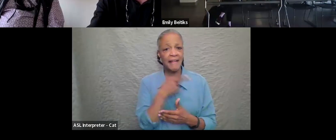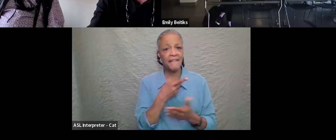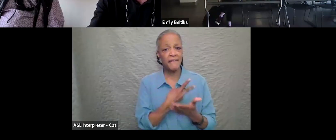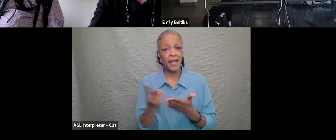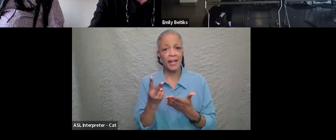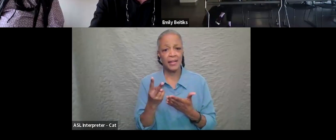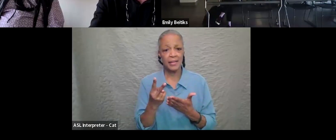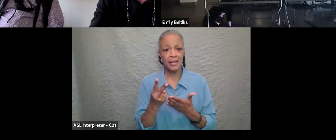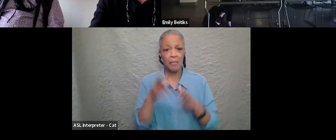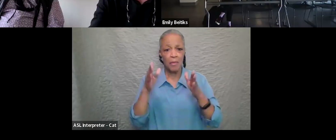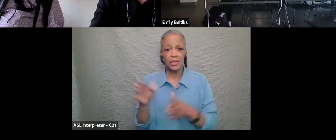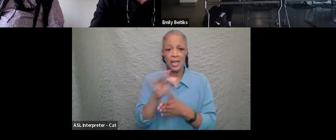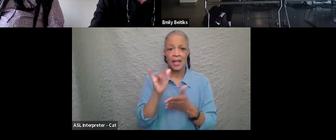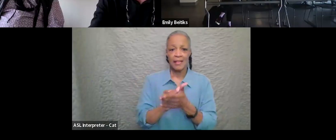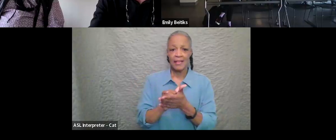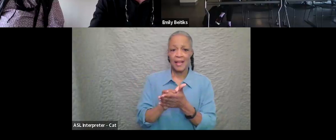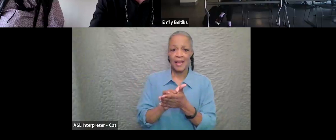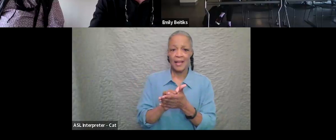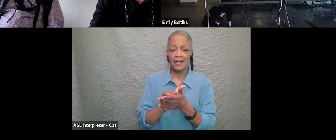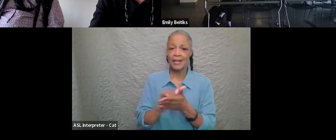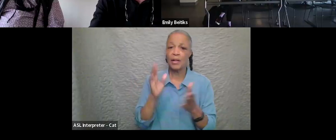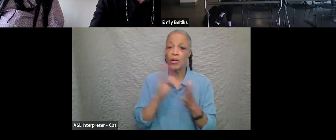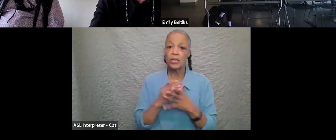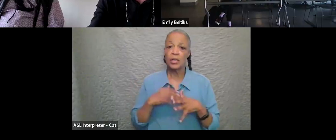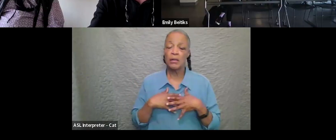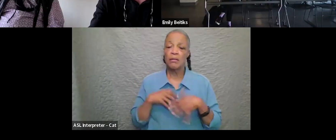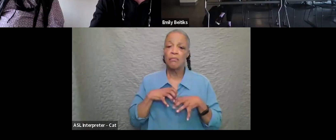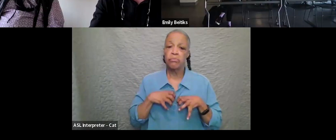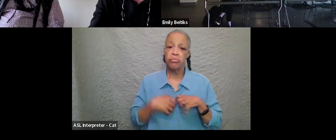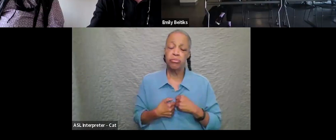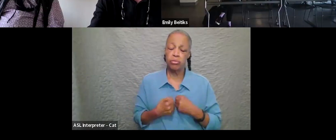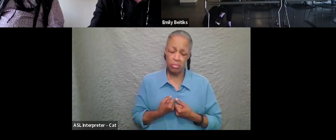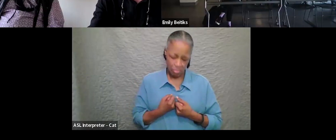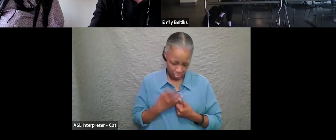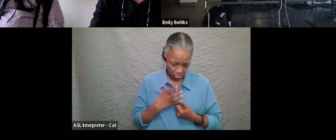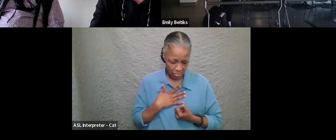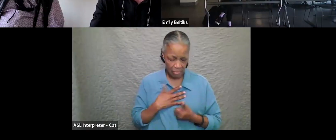like that would be completely devastated by the experience.